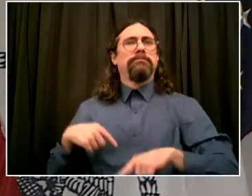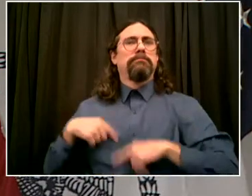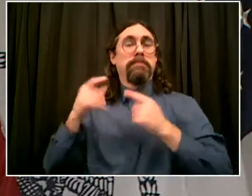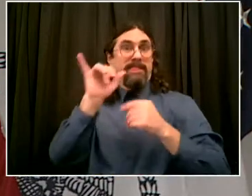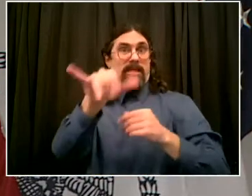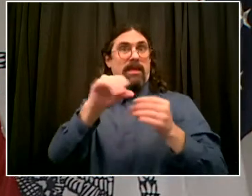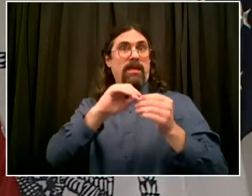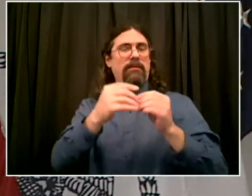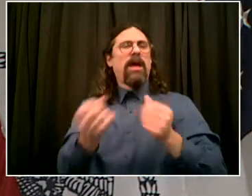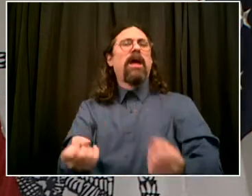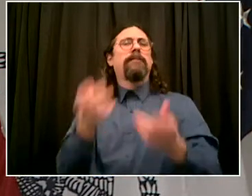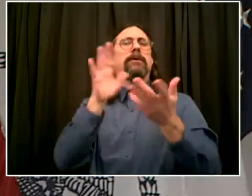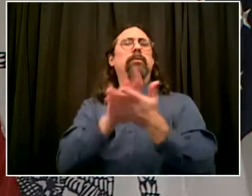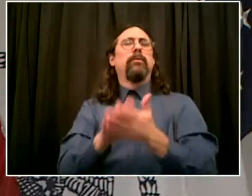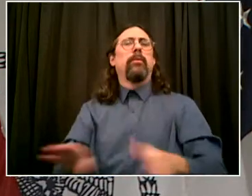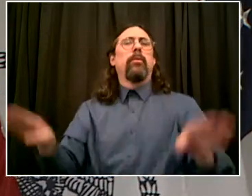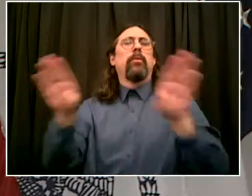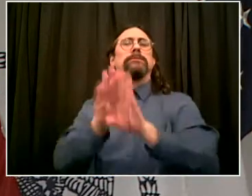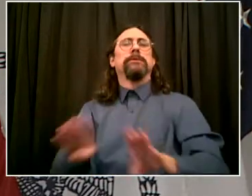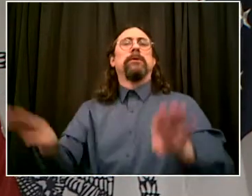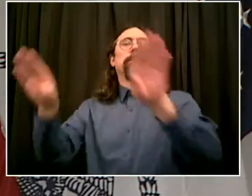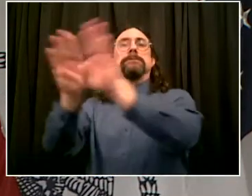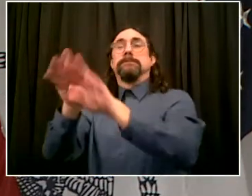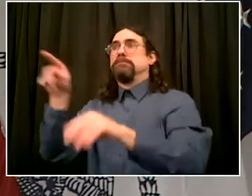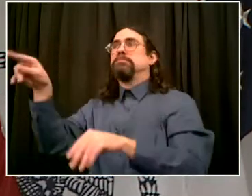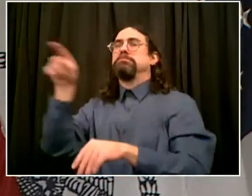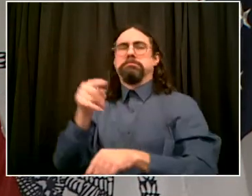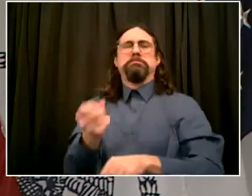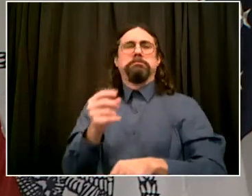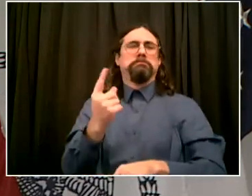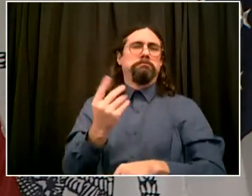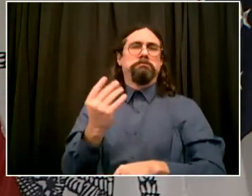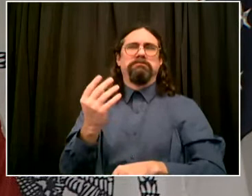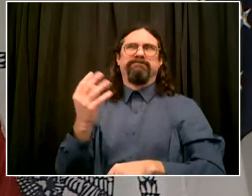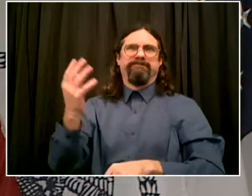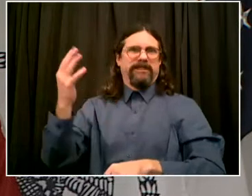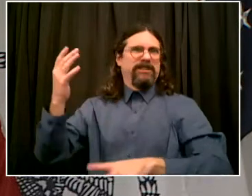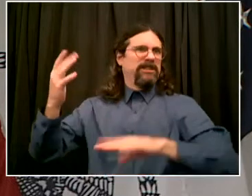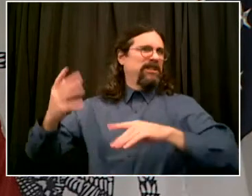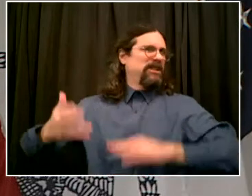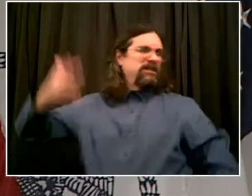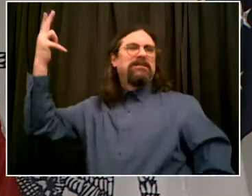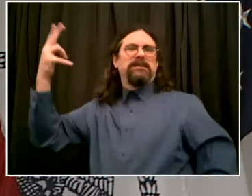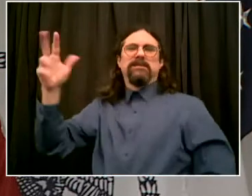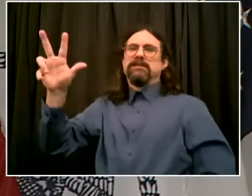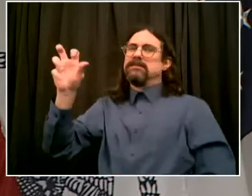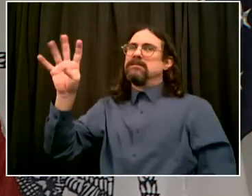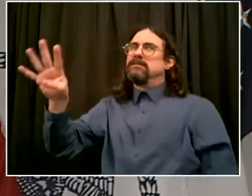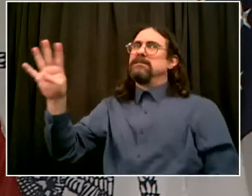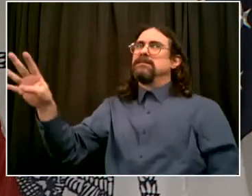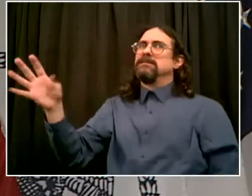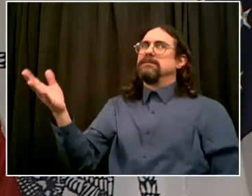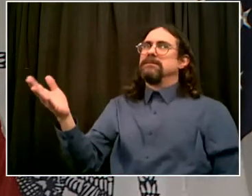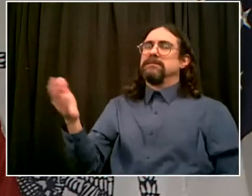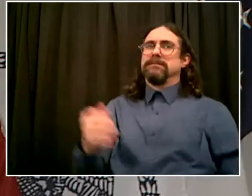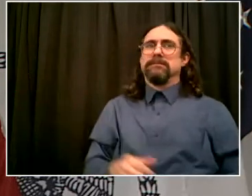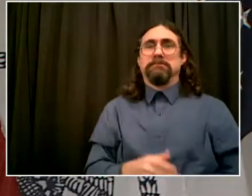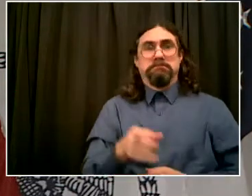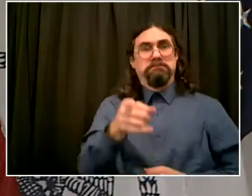BE A RECORD HIGH IS A NUMBER THAT HAS BEEN CLIMBING